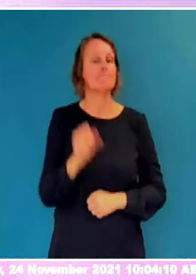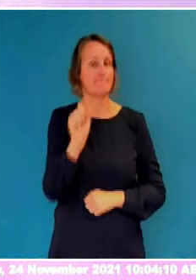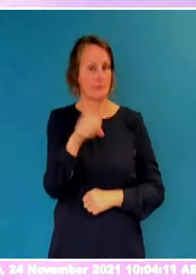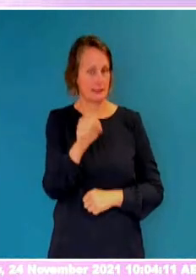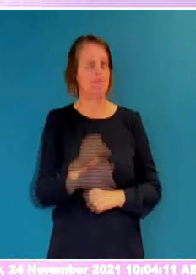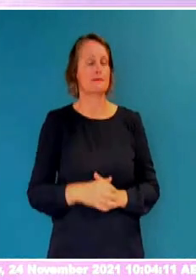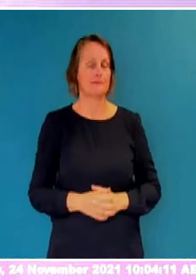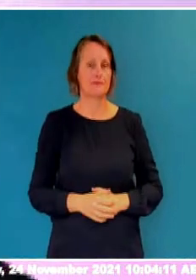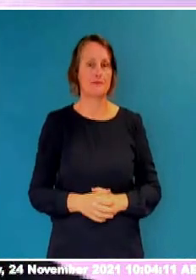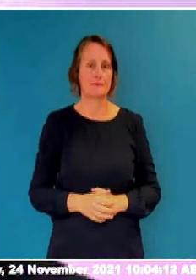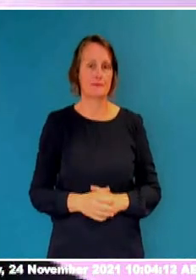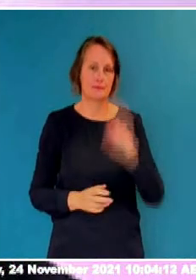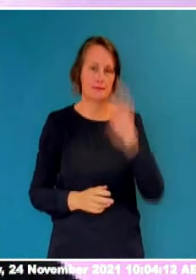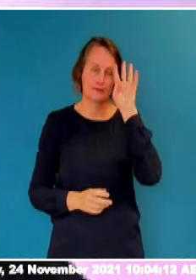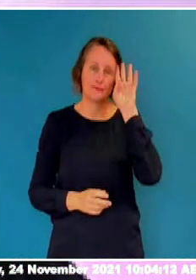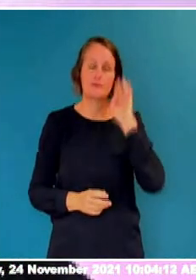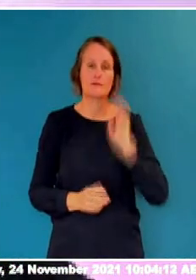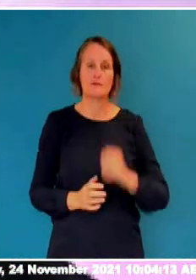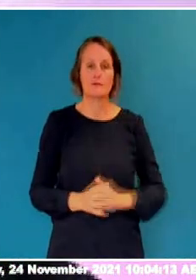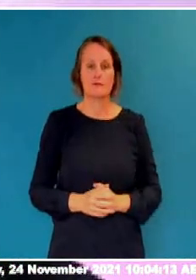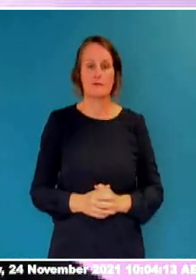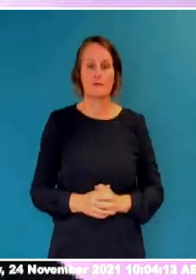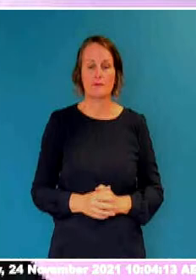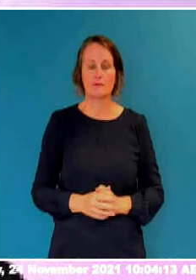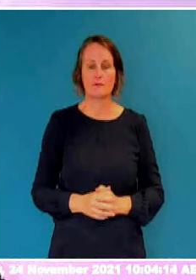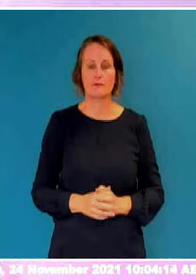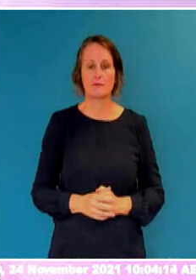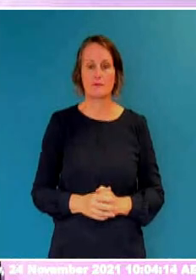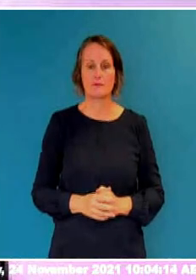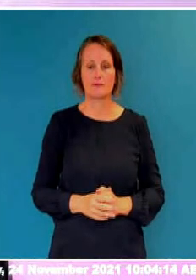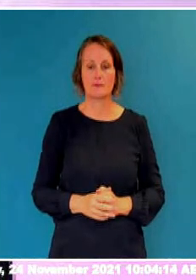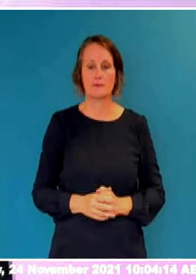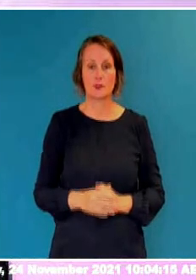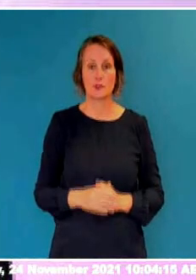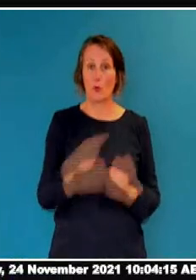Taken collectively, are they true and correct?